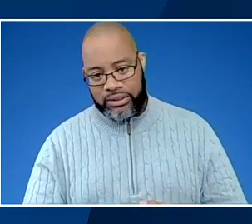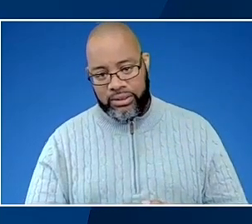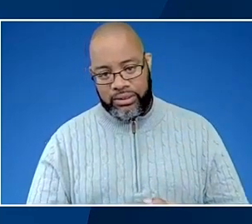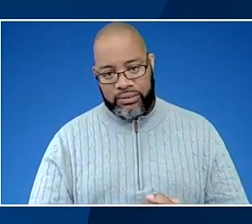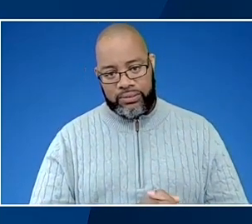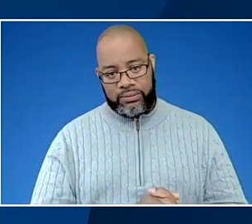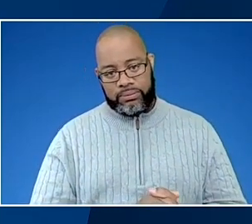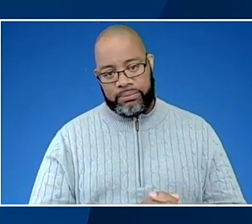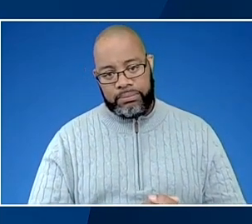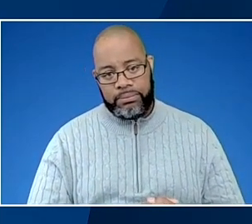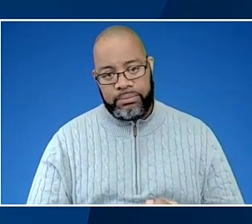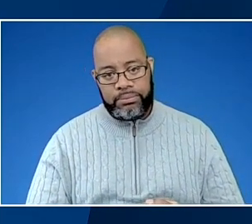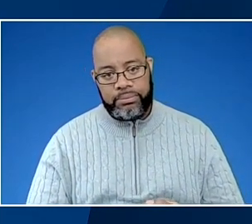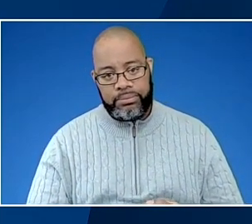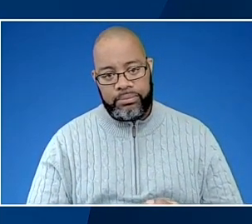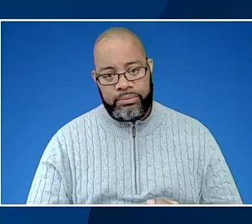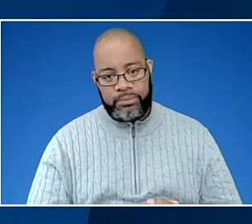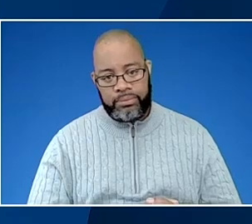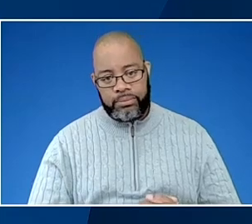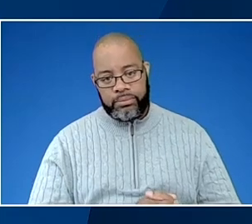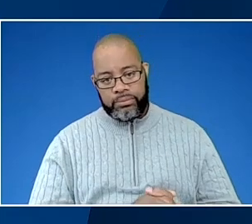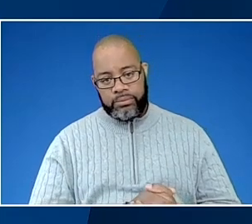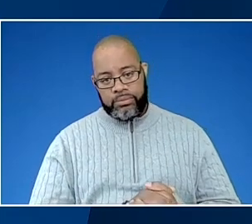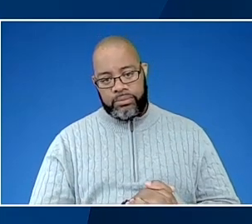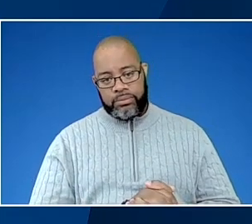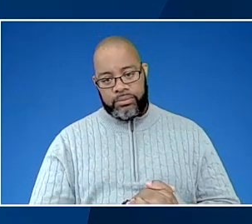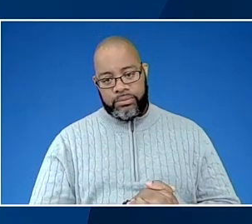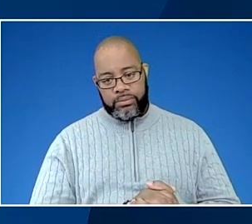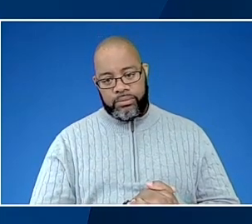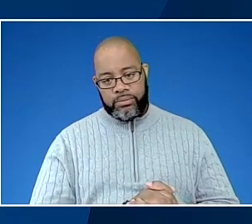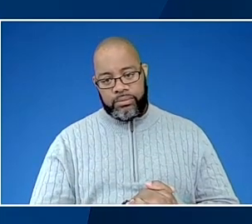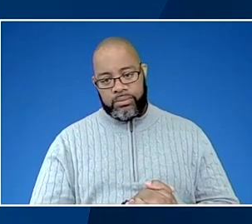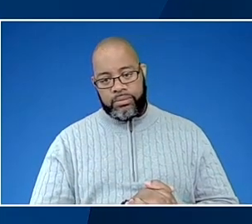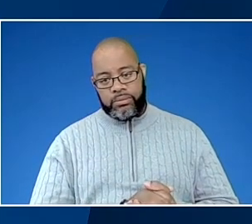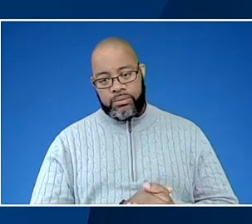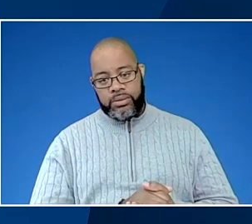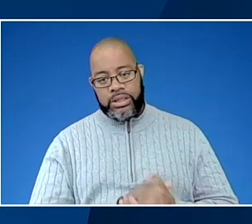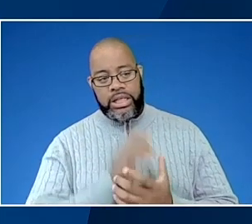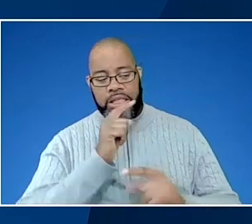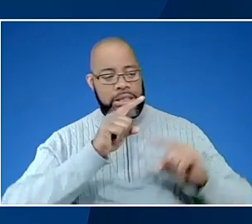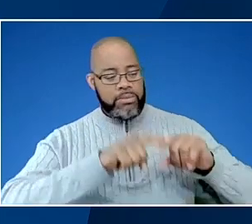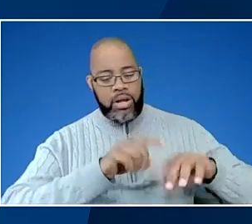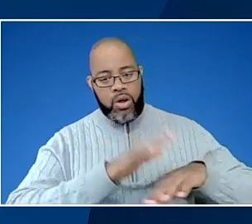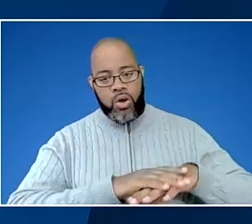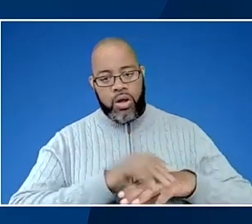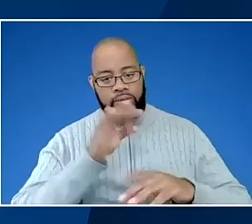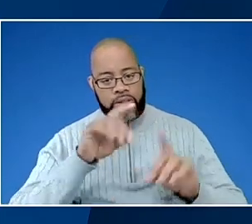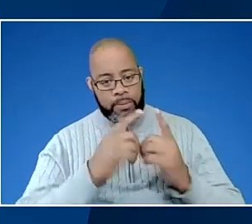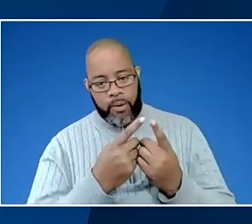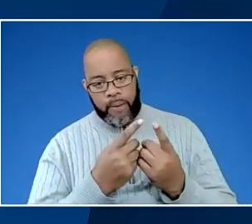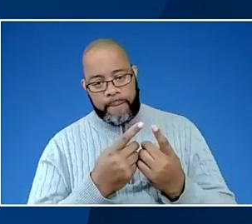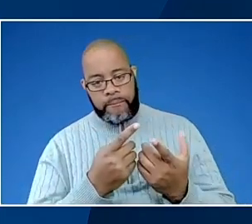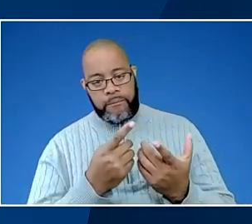Say that again. So yeah, it isn't hindered upon whether the Department- I think is understandable that